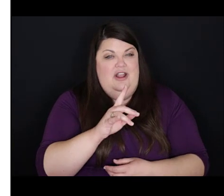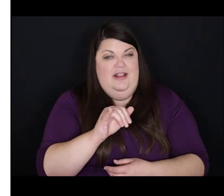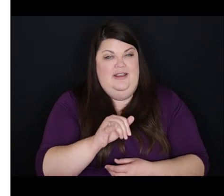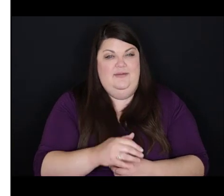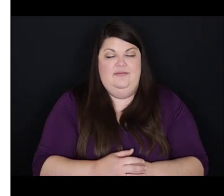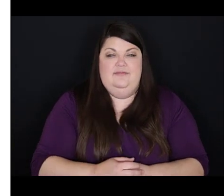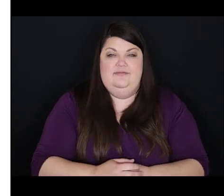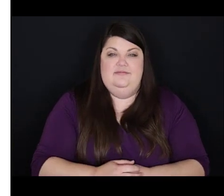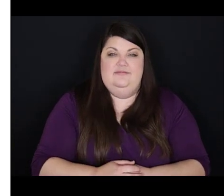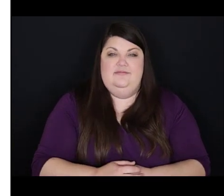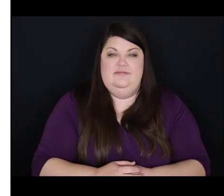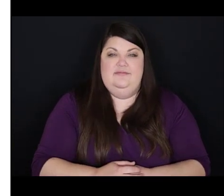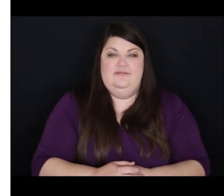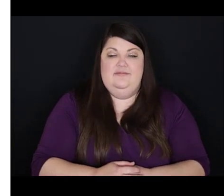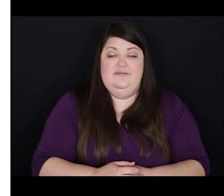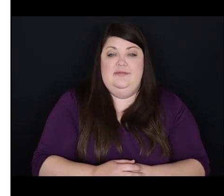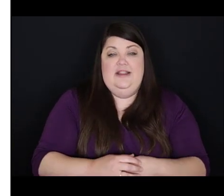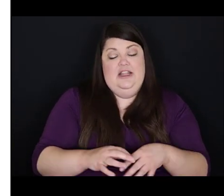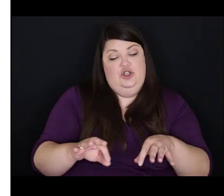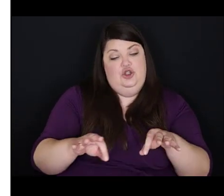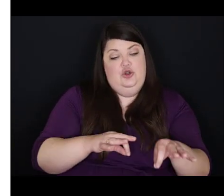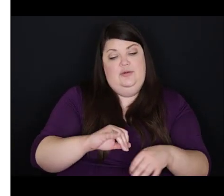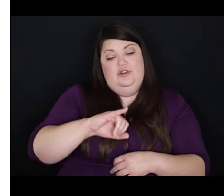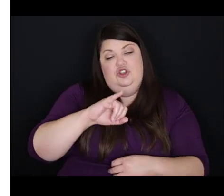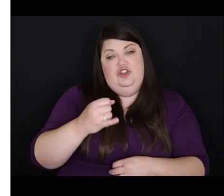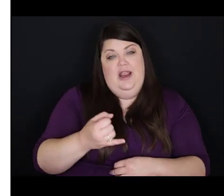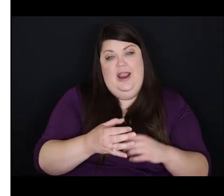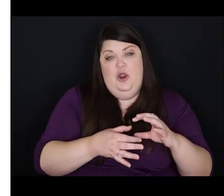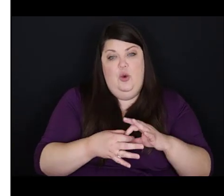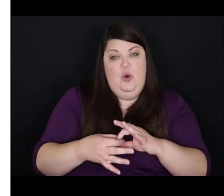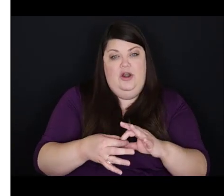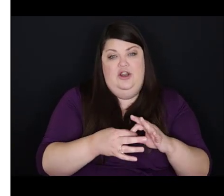In Description (j): Coordination with Education Officials,